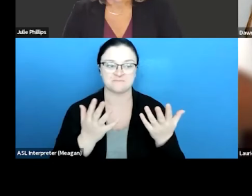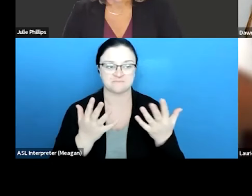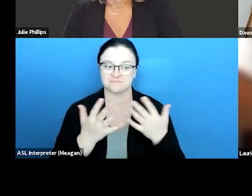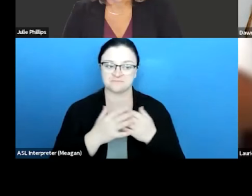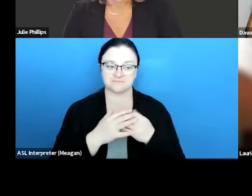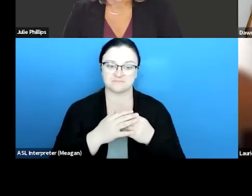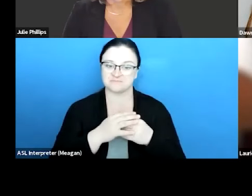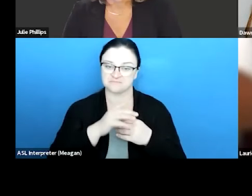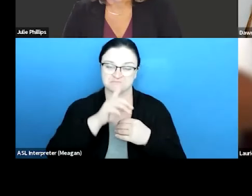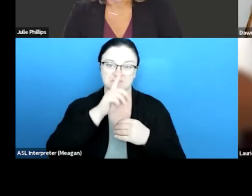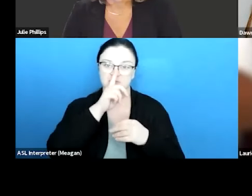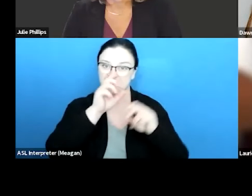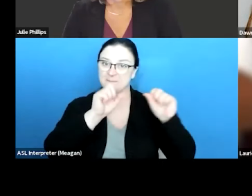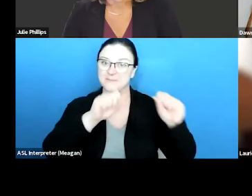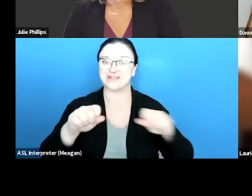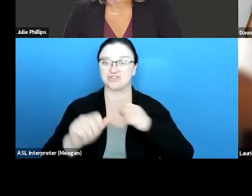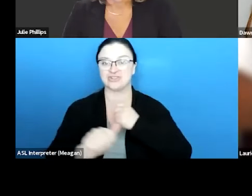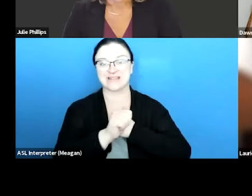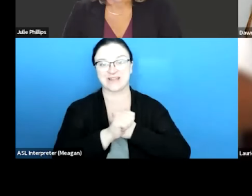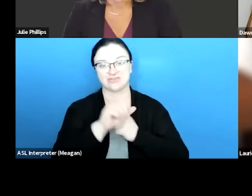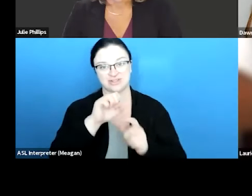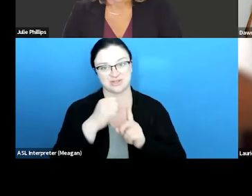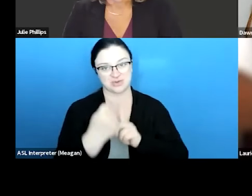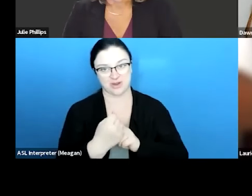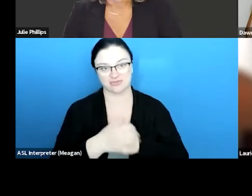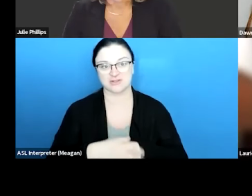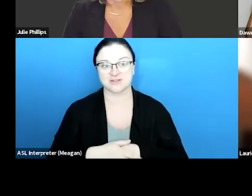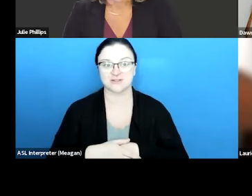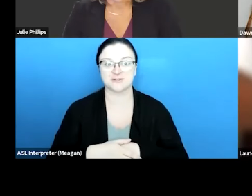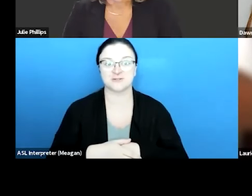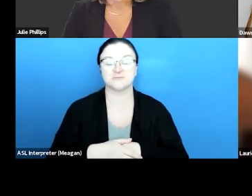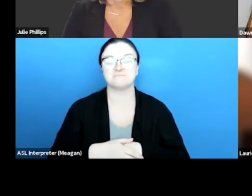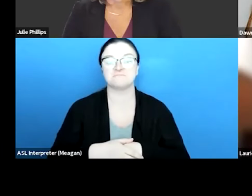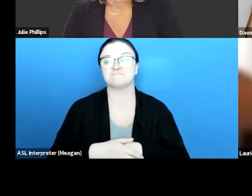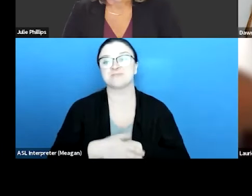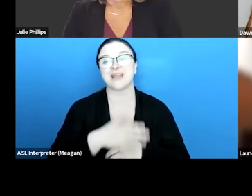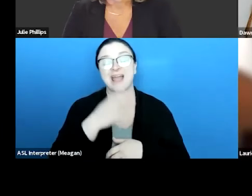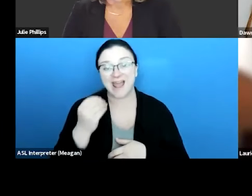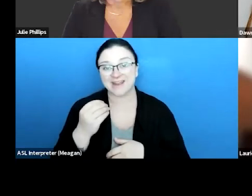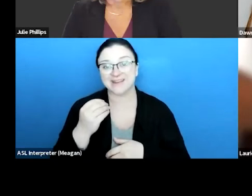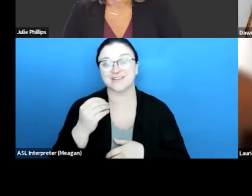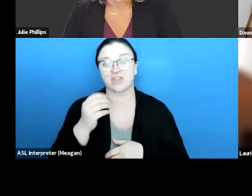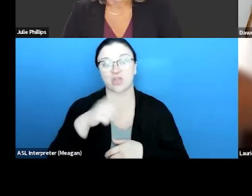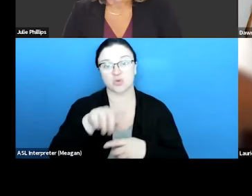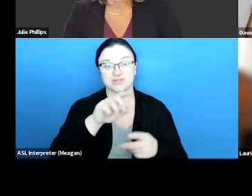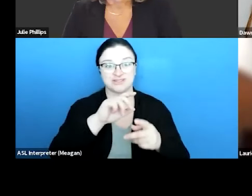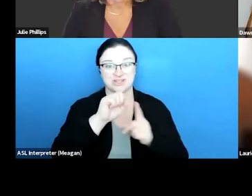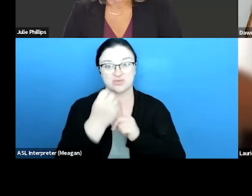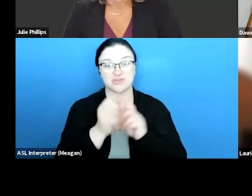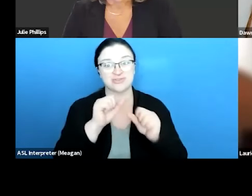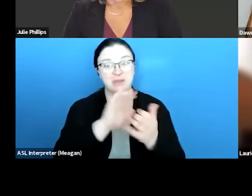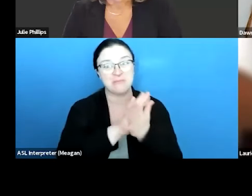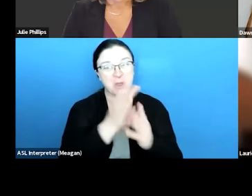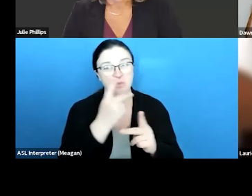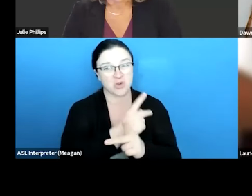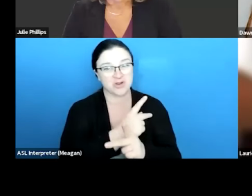potentially dangerous situations at times and situations that can escalate very quickly, depending on what's happening on scene.